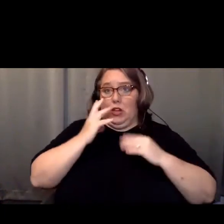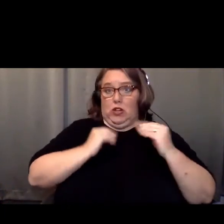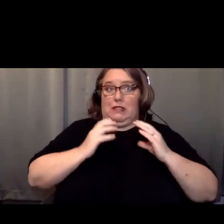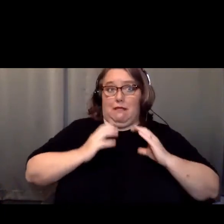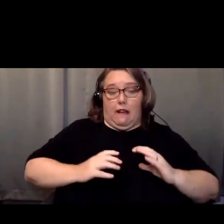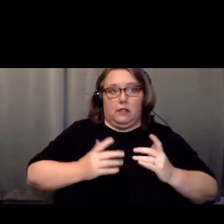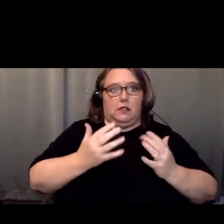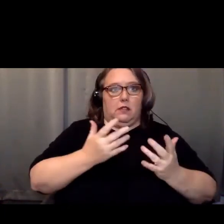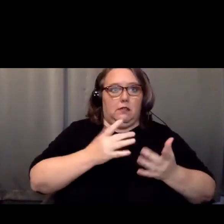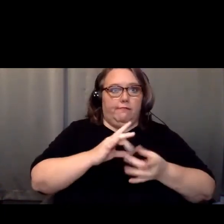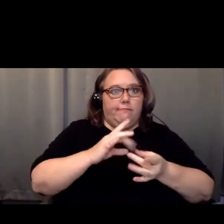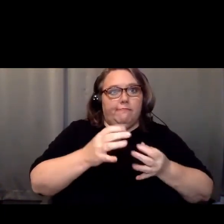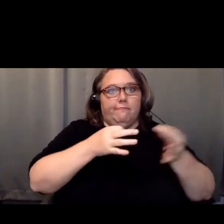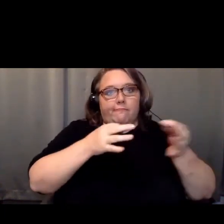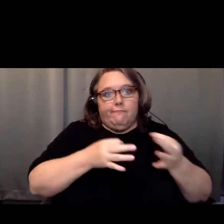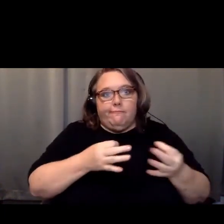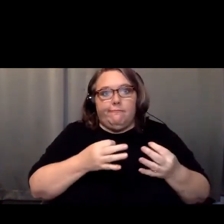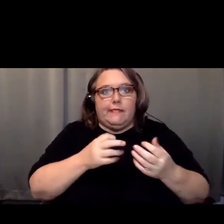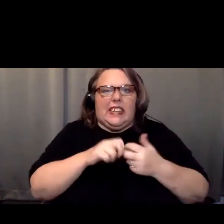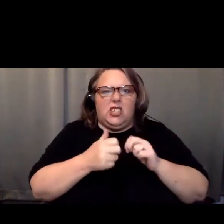that have very similar issues that are in school